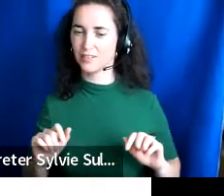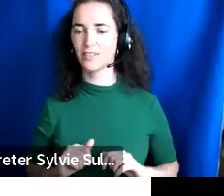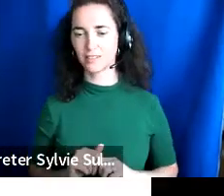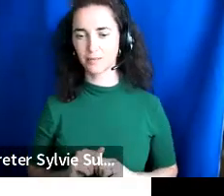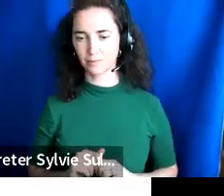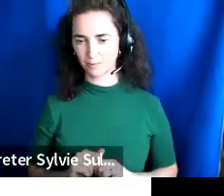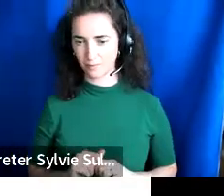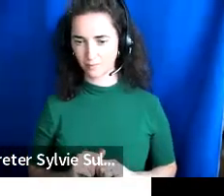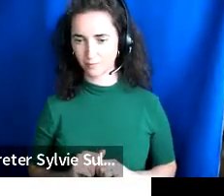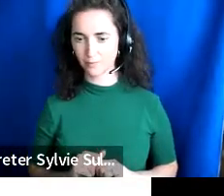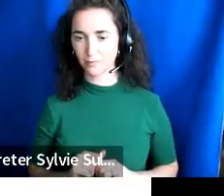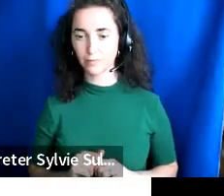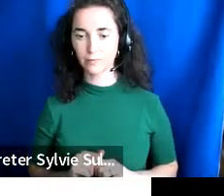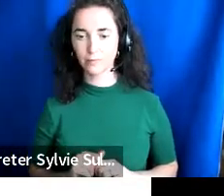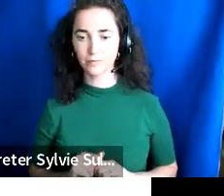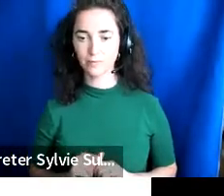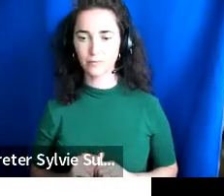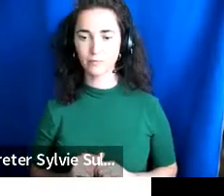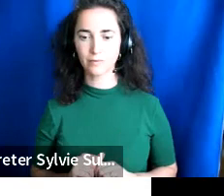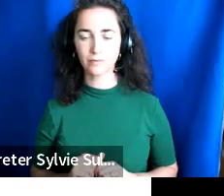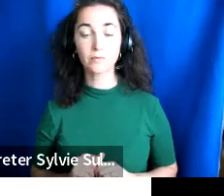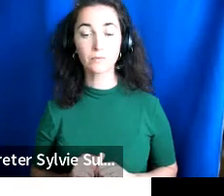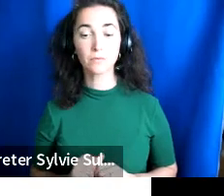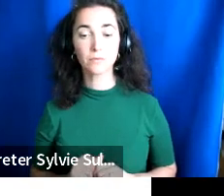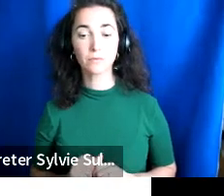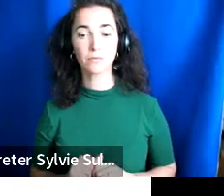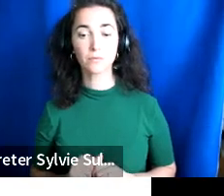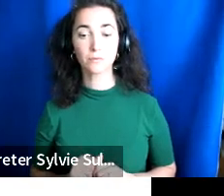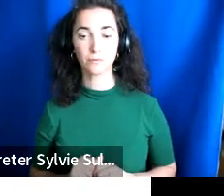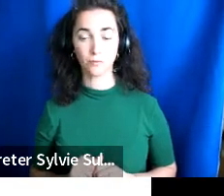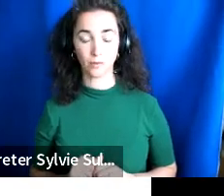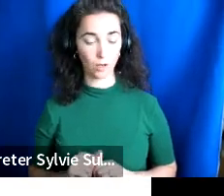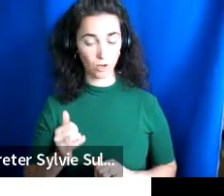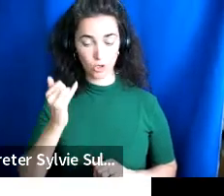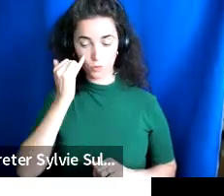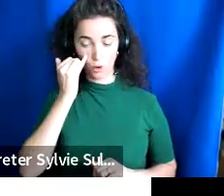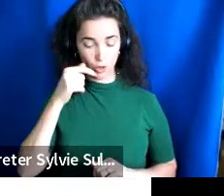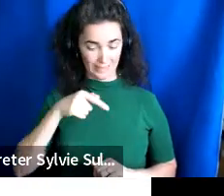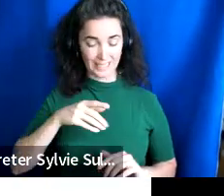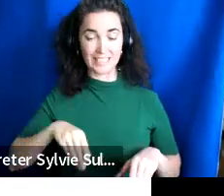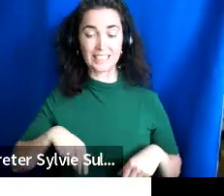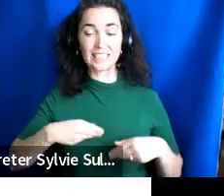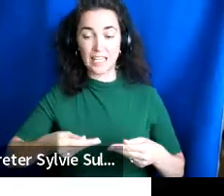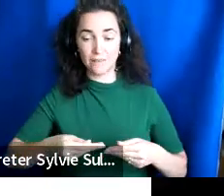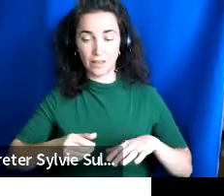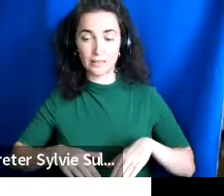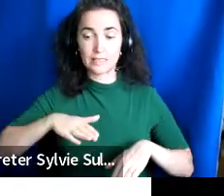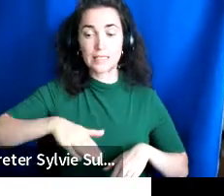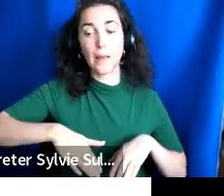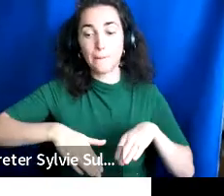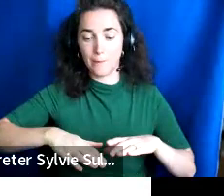Creating an equ equitable environment. If we provide a third, the step meter you would create if you did not die.